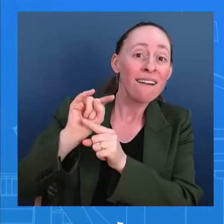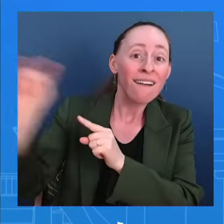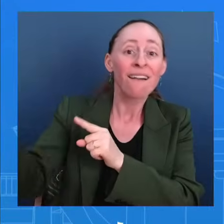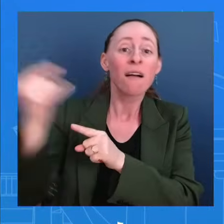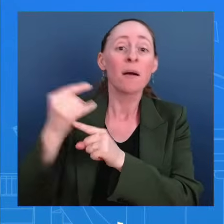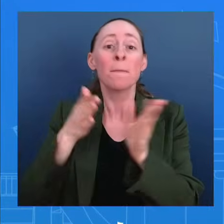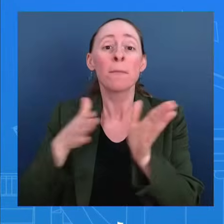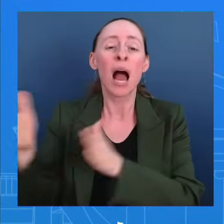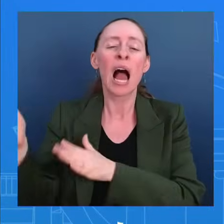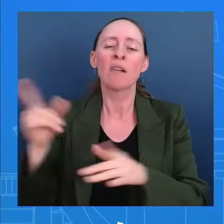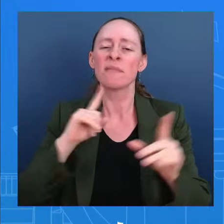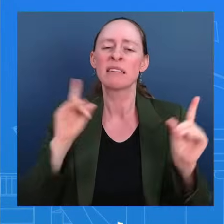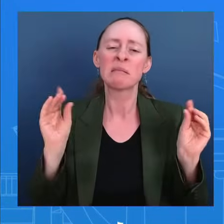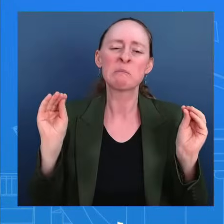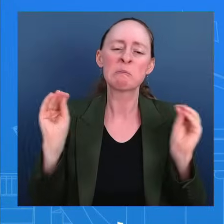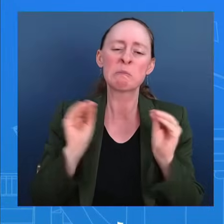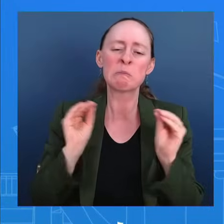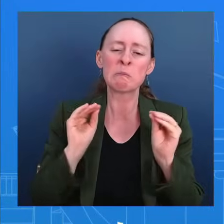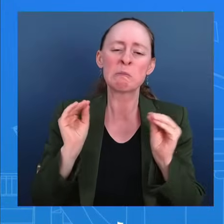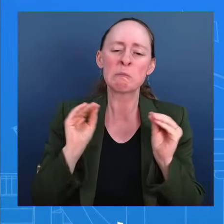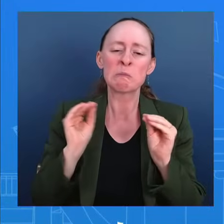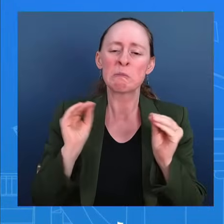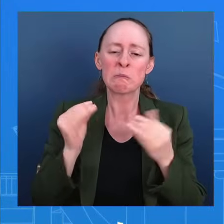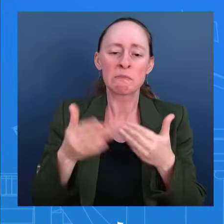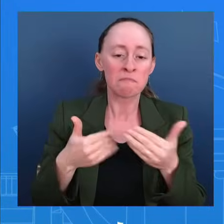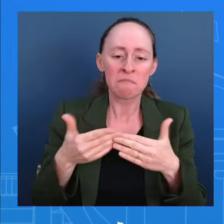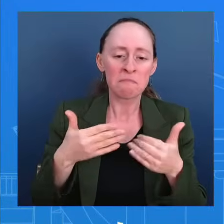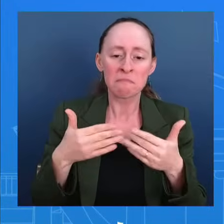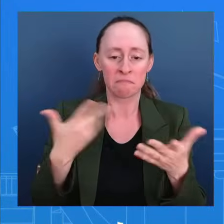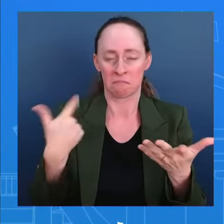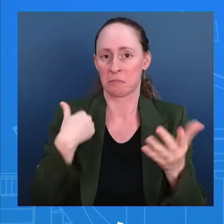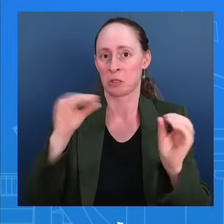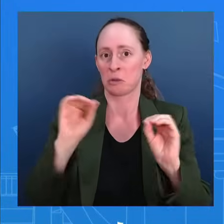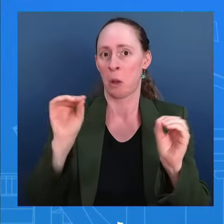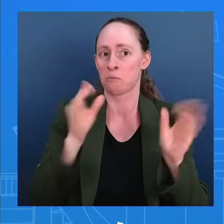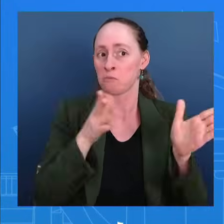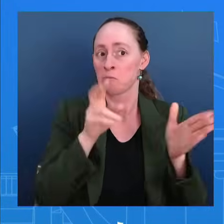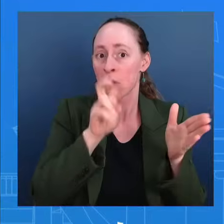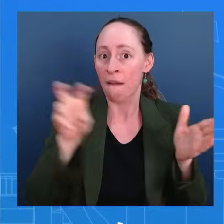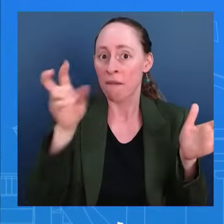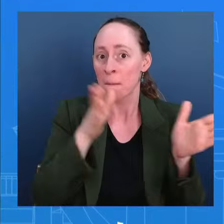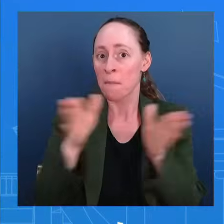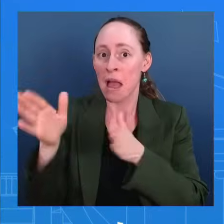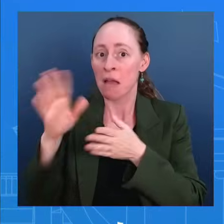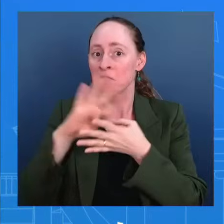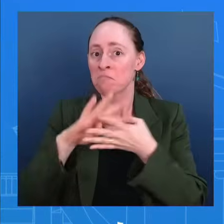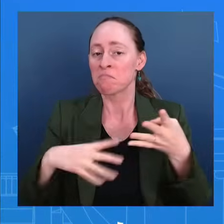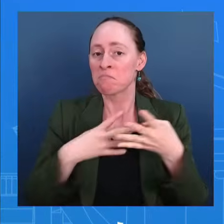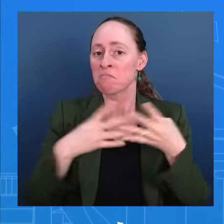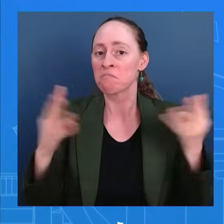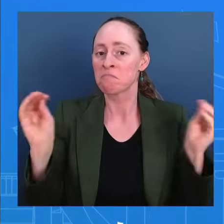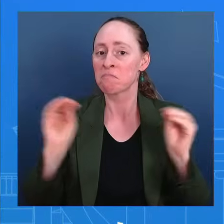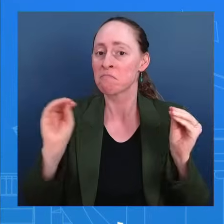What I can say is the president is going to continue to -- to be laser focused on the storms